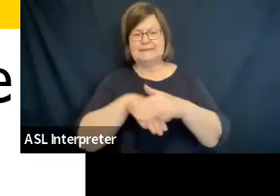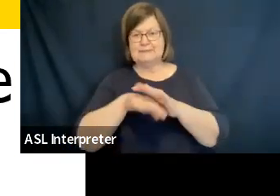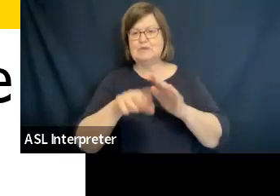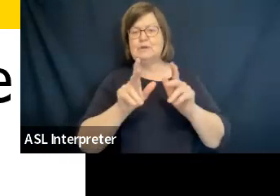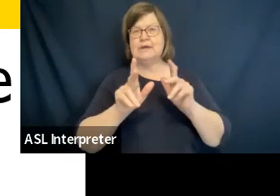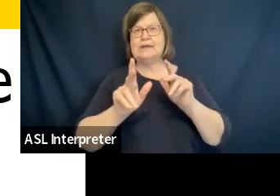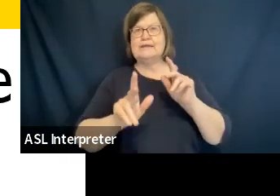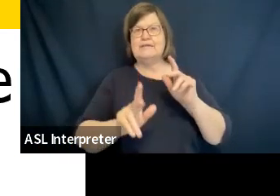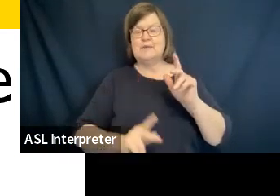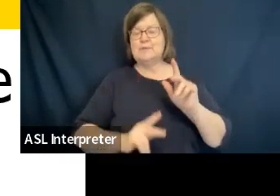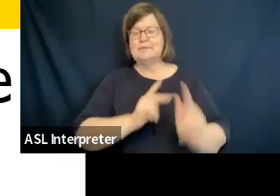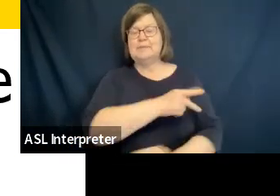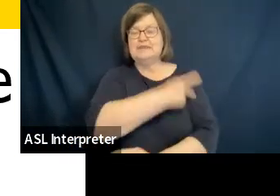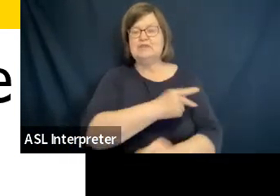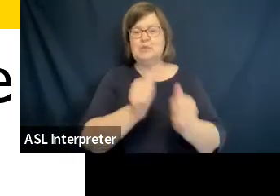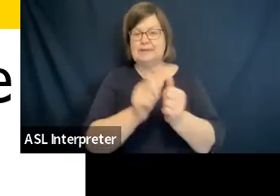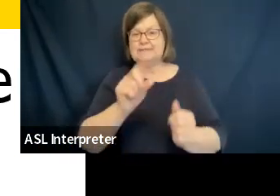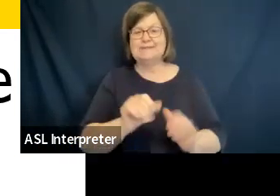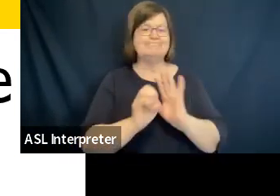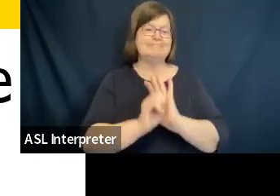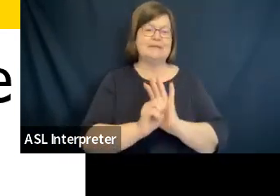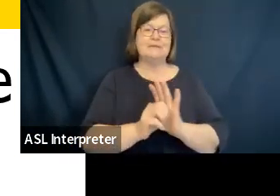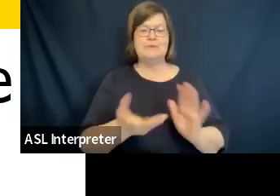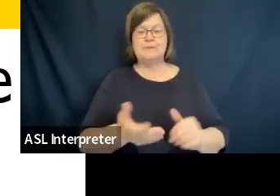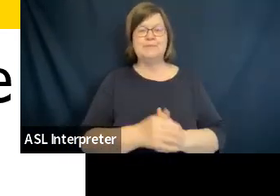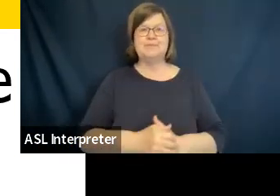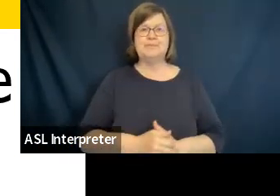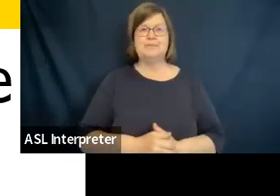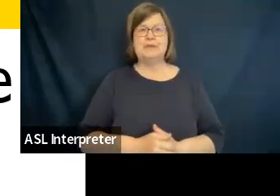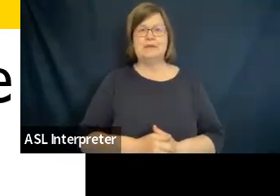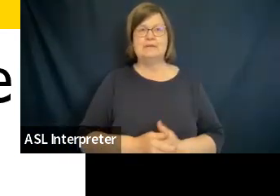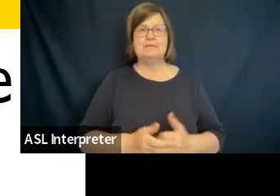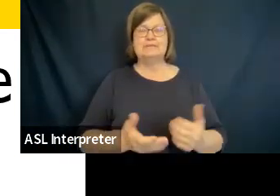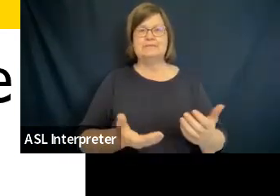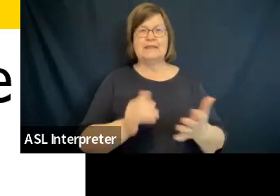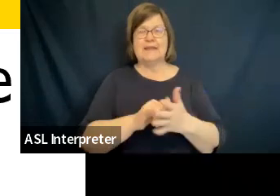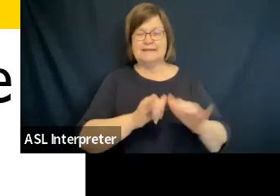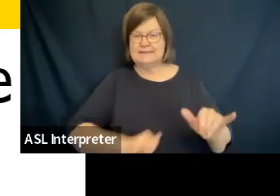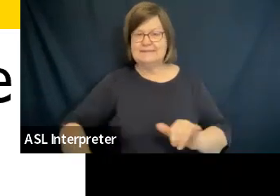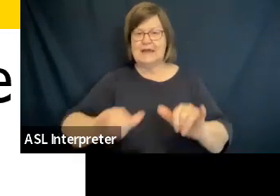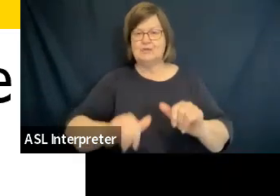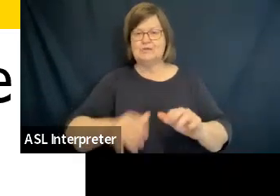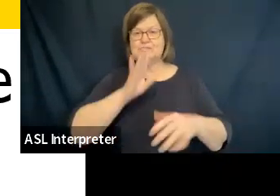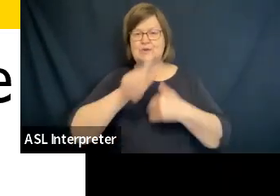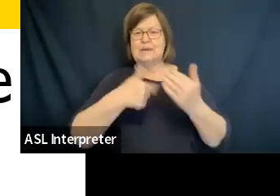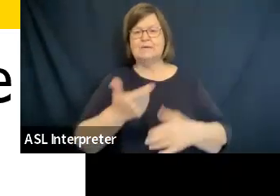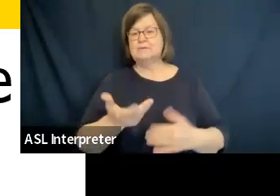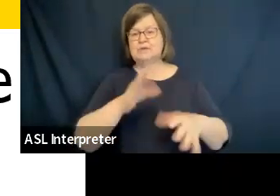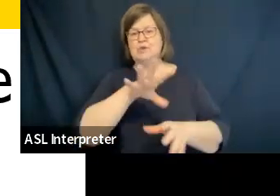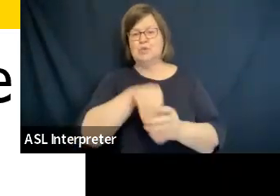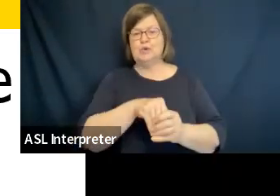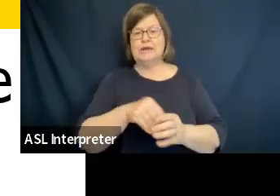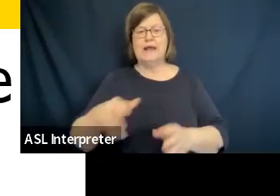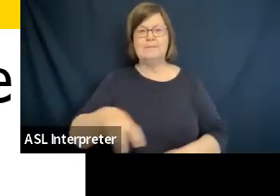with disabilities. Examples of facility features that the standards cover include passive travel,